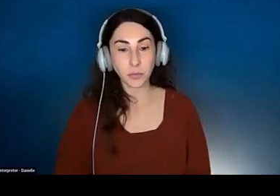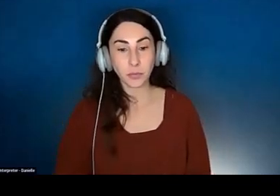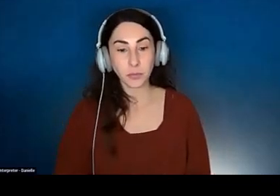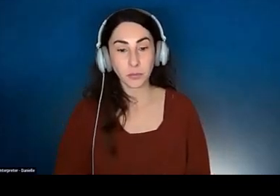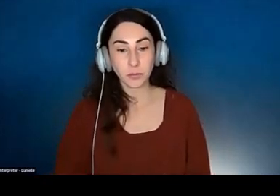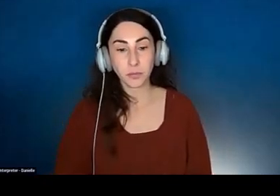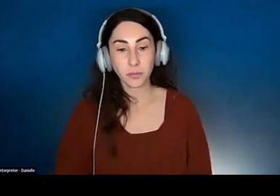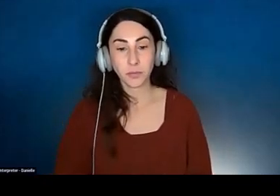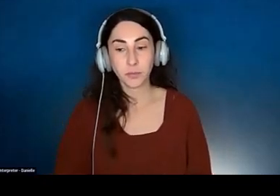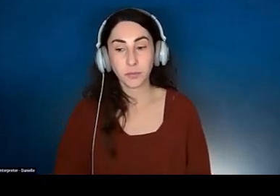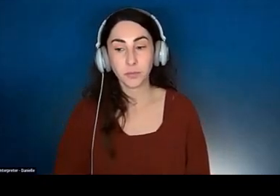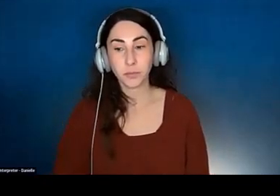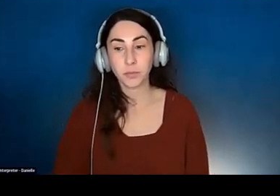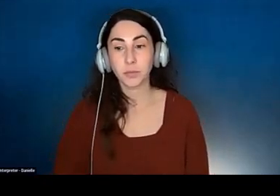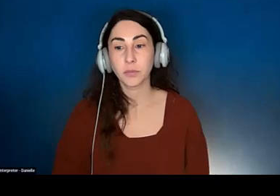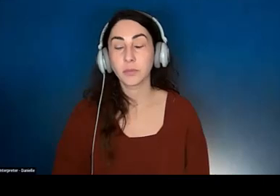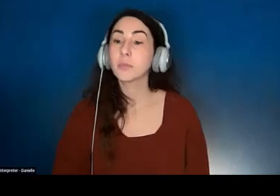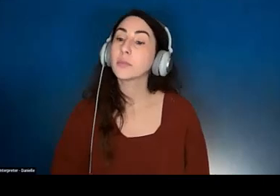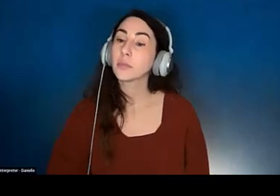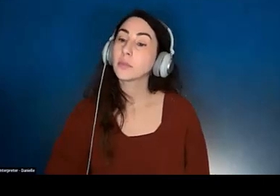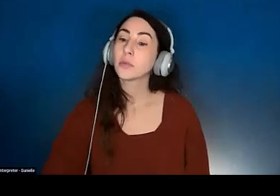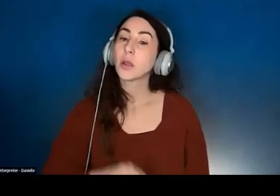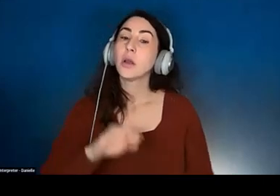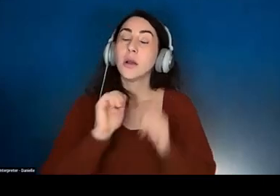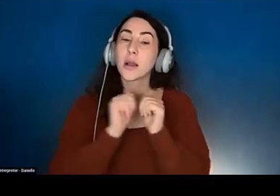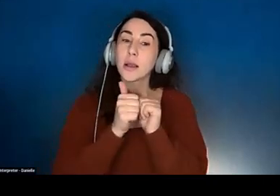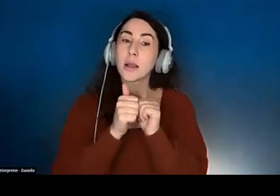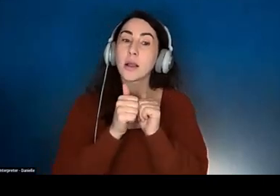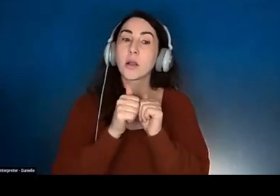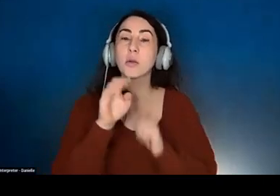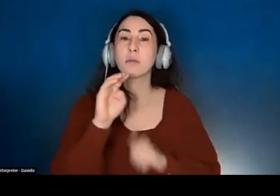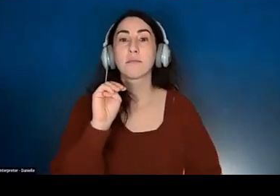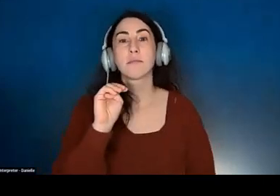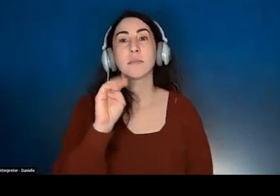refine or enhance our infrastructure, outside of just